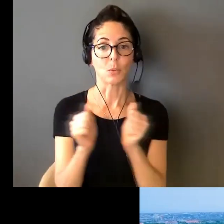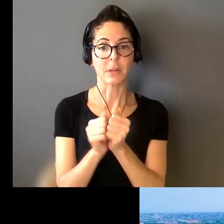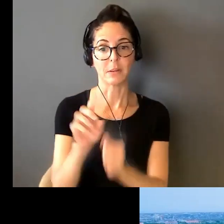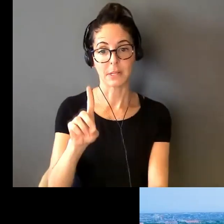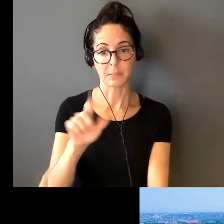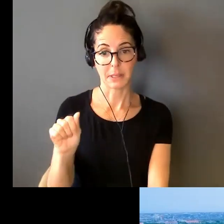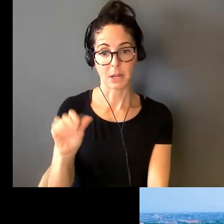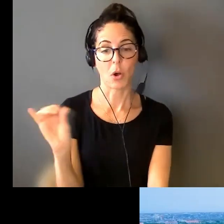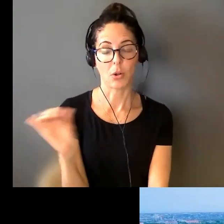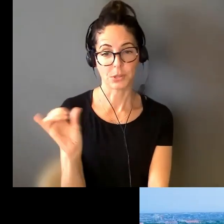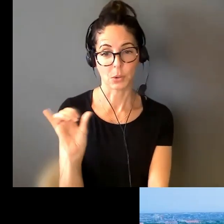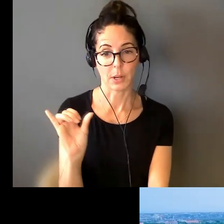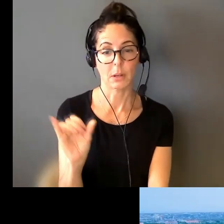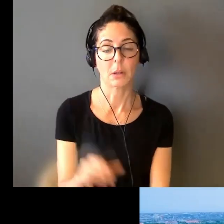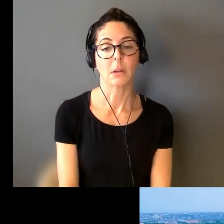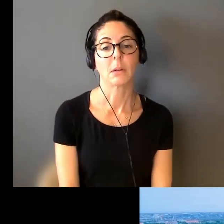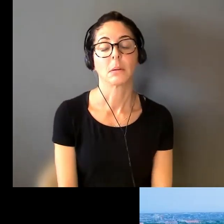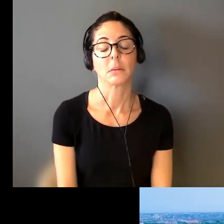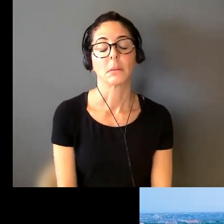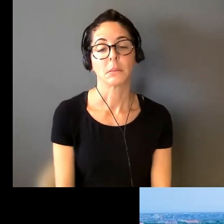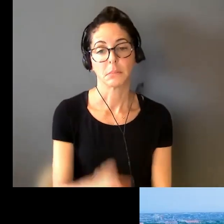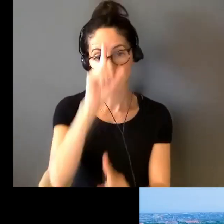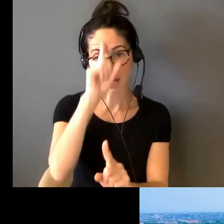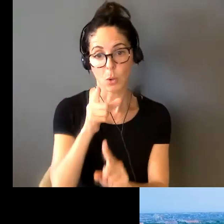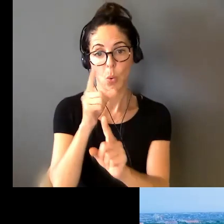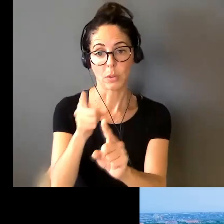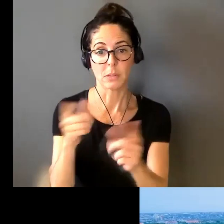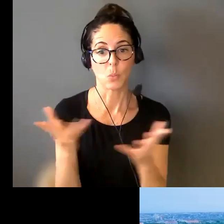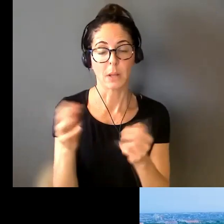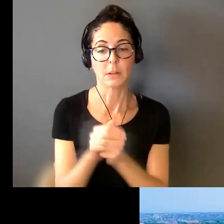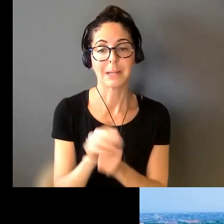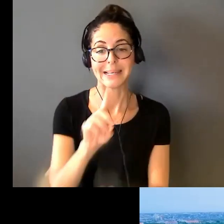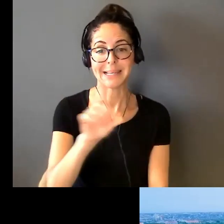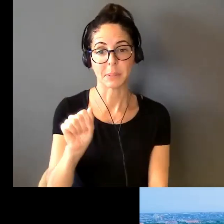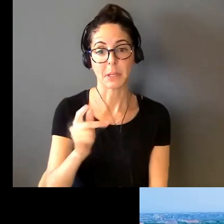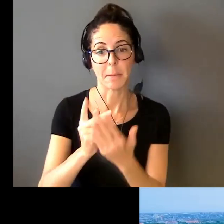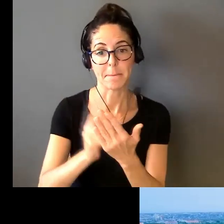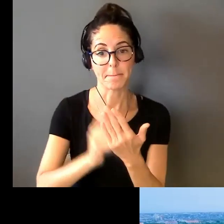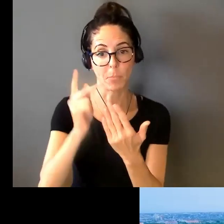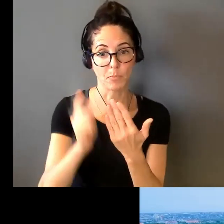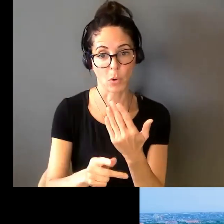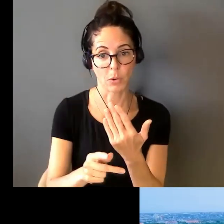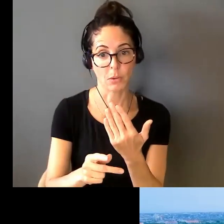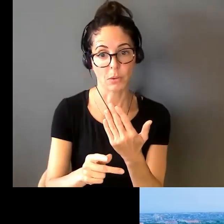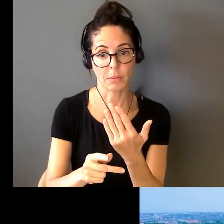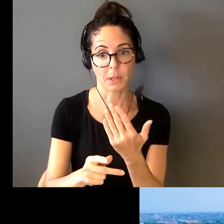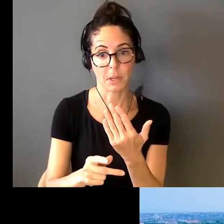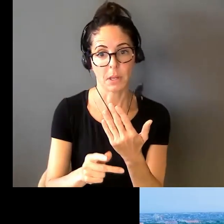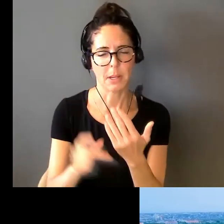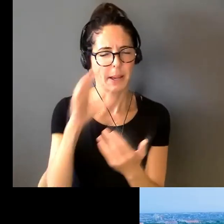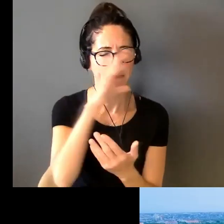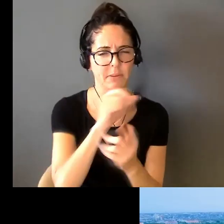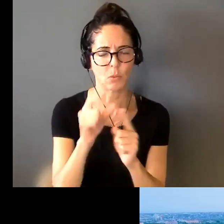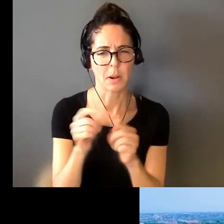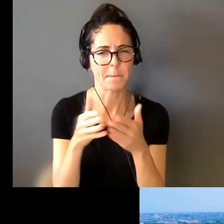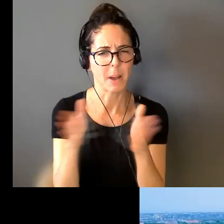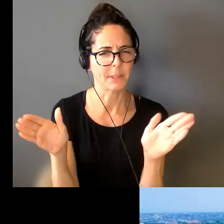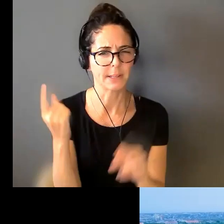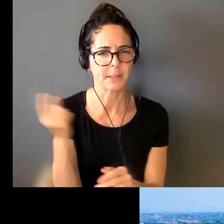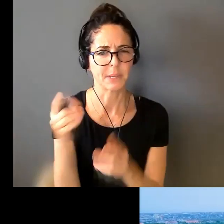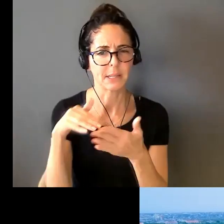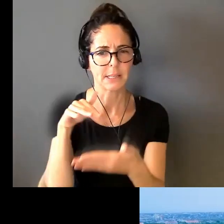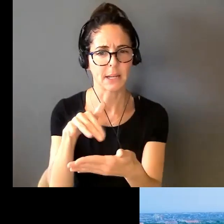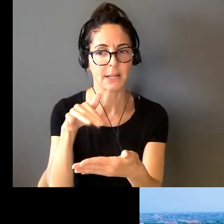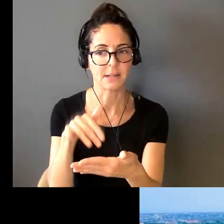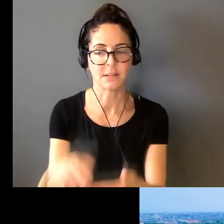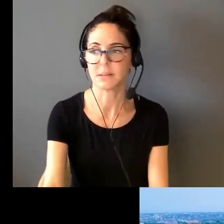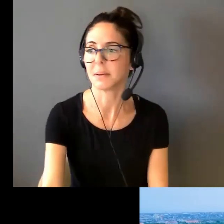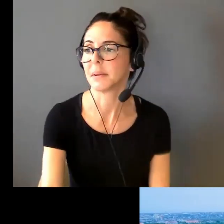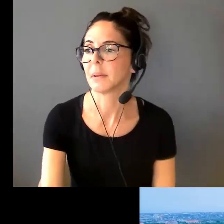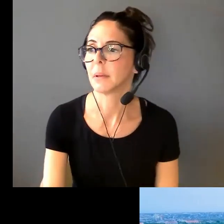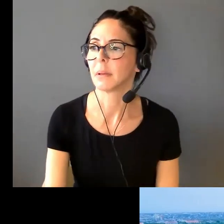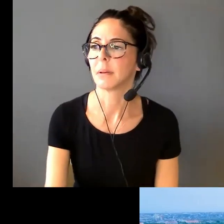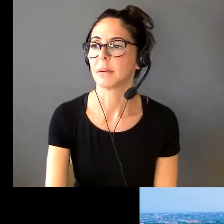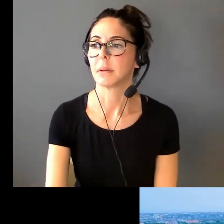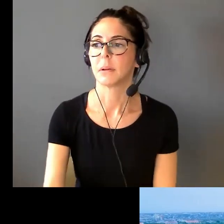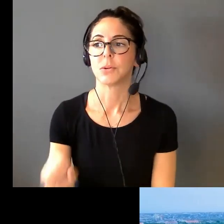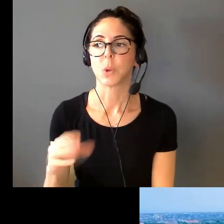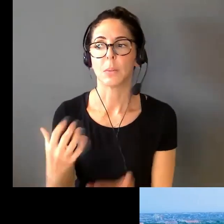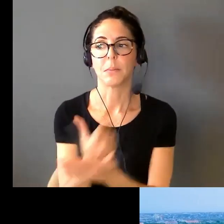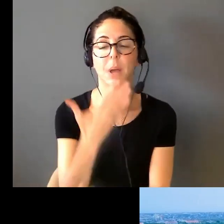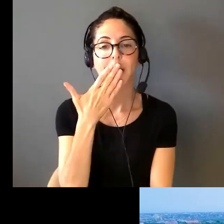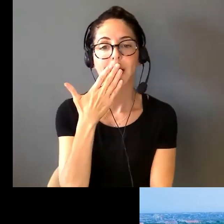pursuing a Disability Program in Biblical Studies but I wanted to take this opportunity to thank our